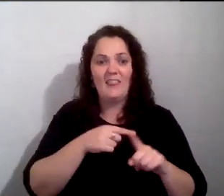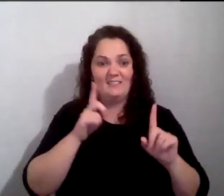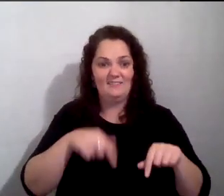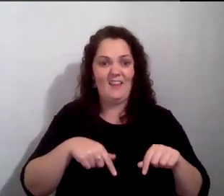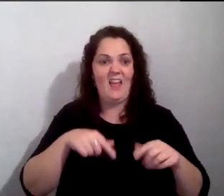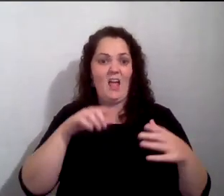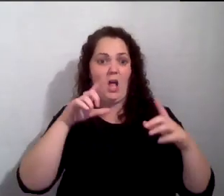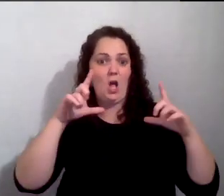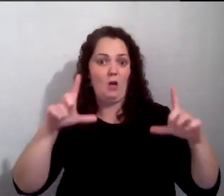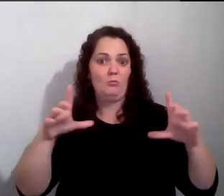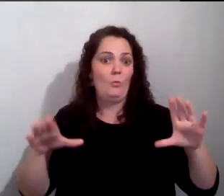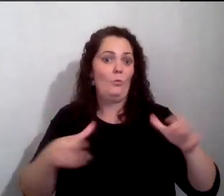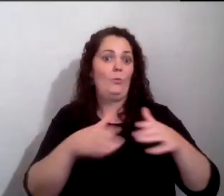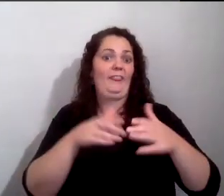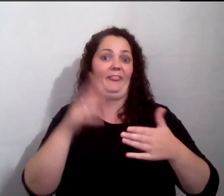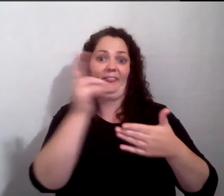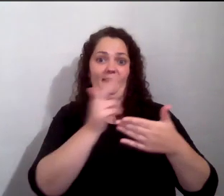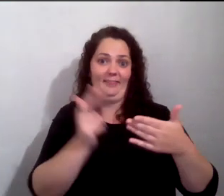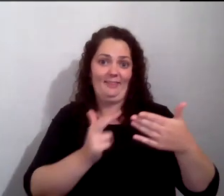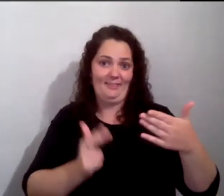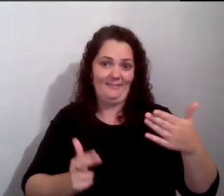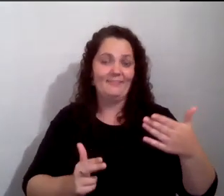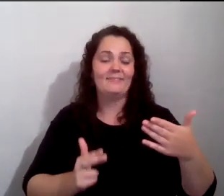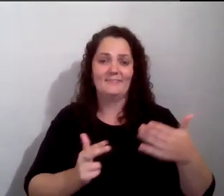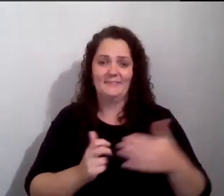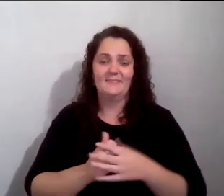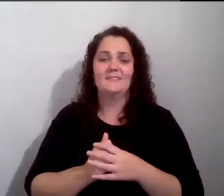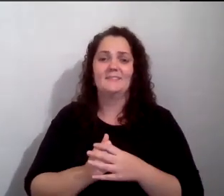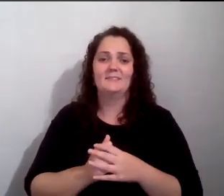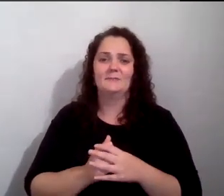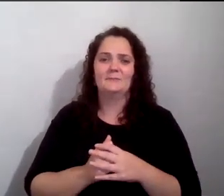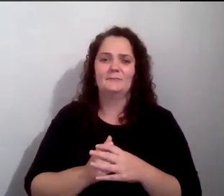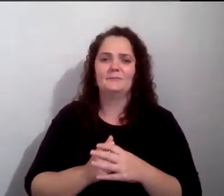of provocative and here we have